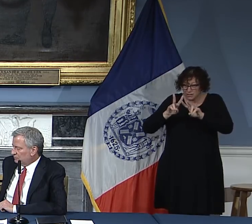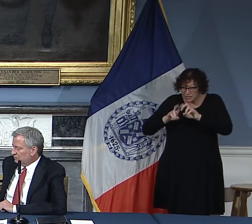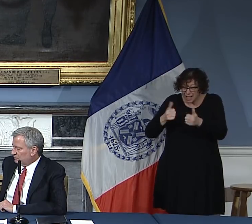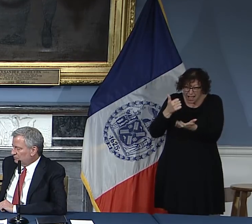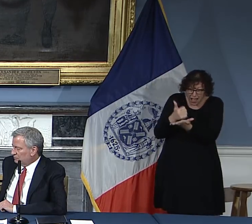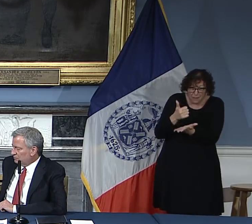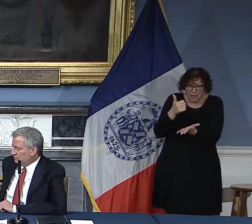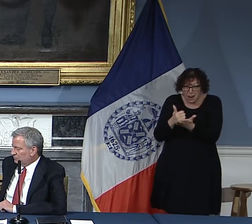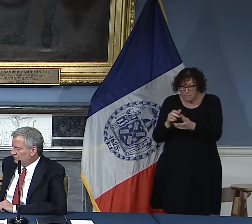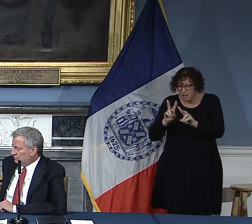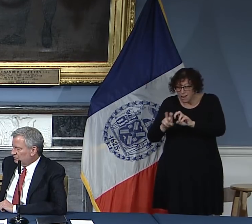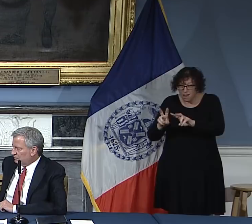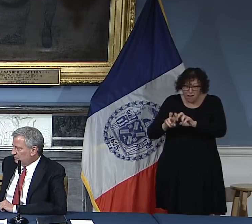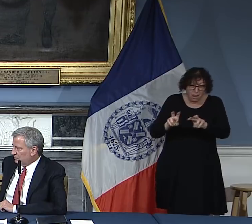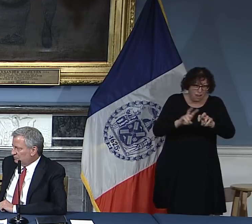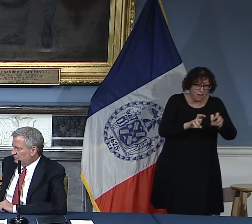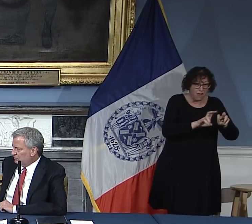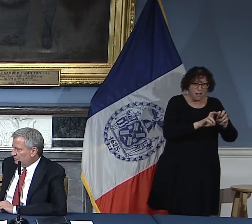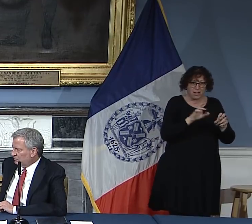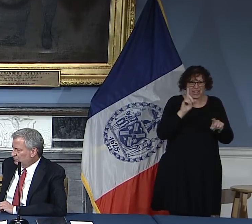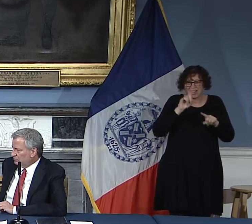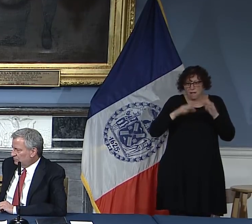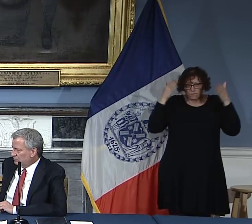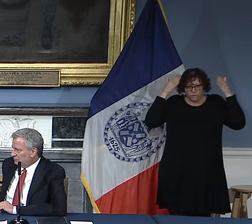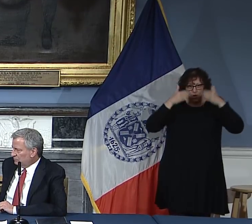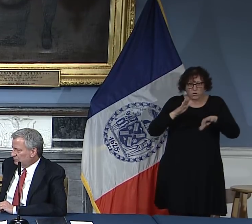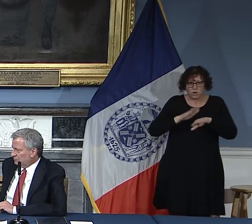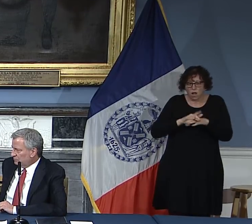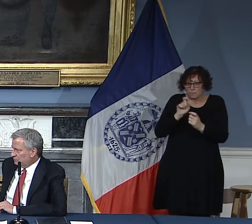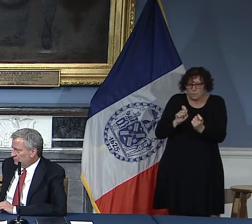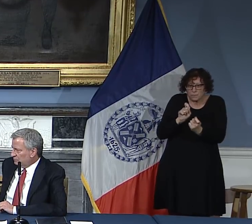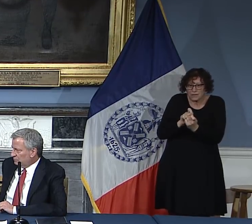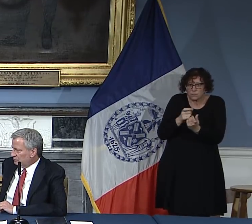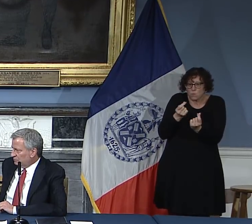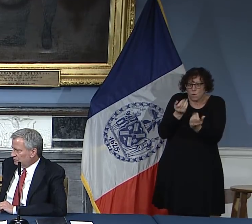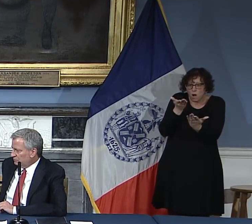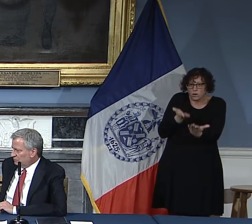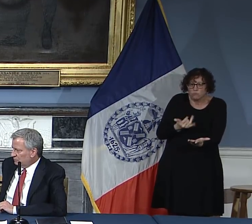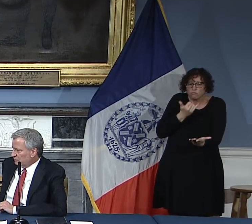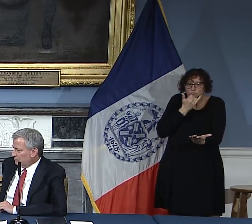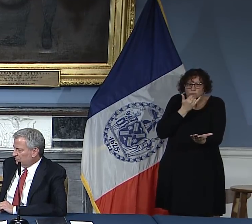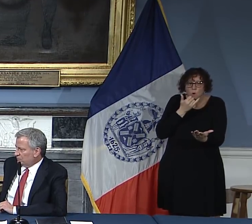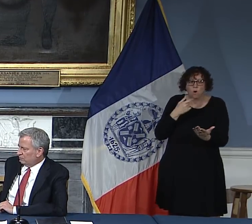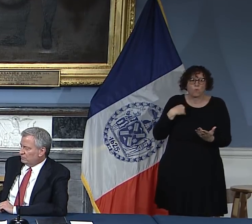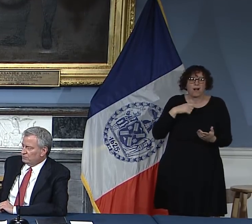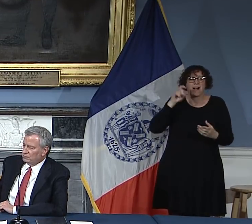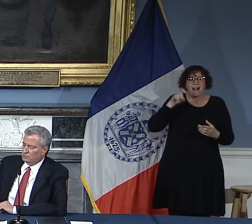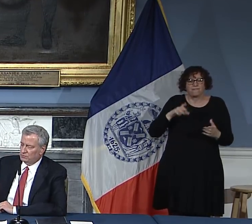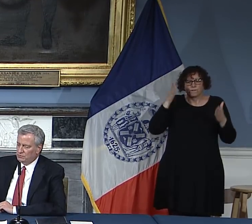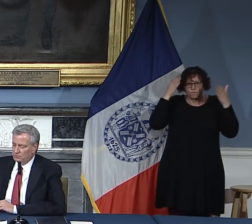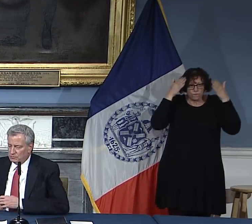CASE ACCOUNTING. WHAT'S IMPORTANT HERE IS ENSUINRG